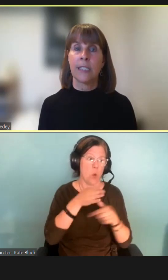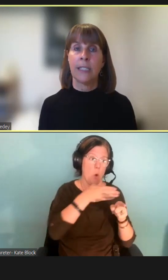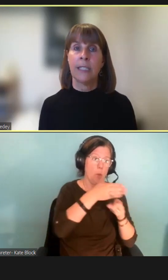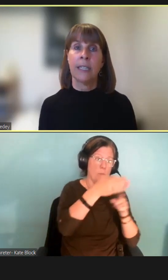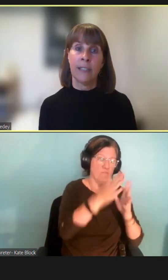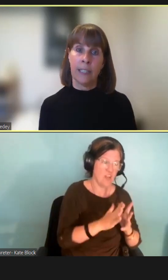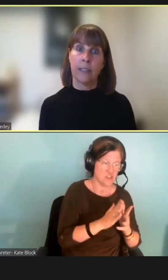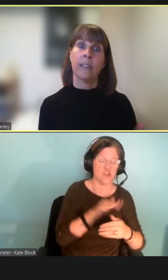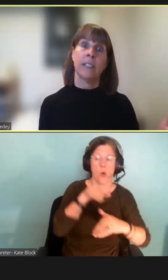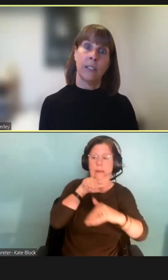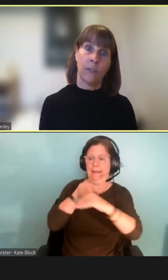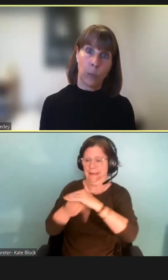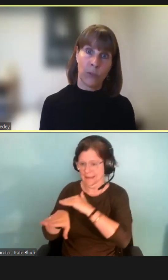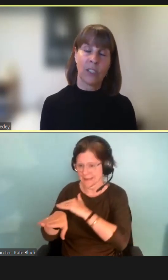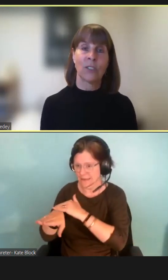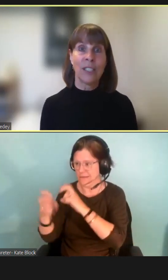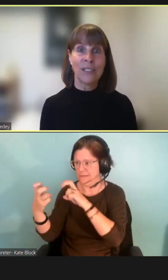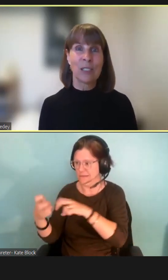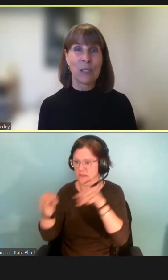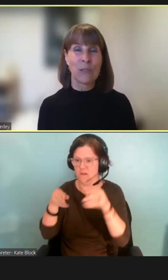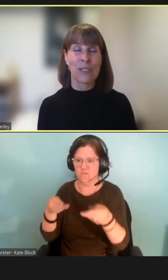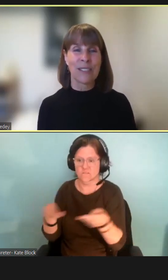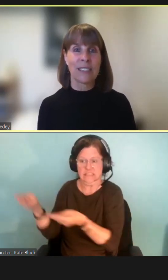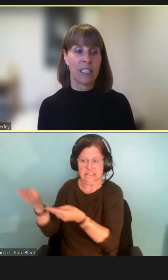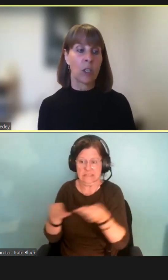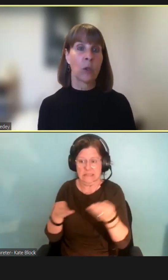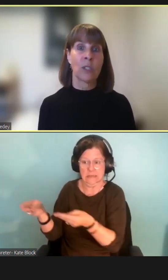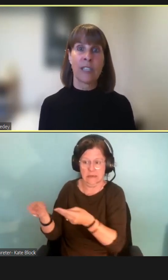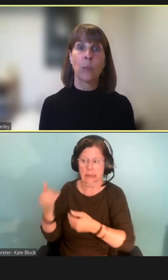it and then if a professional does need to facilitate it of course that brings